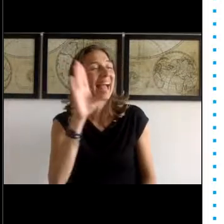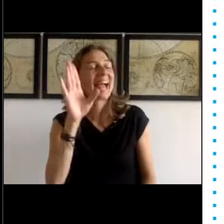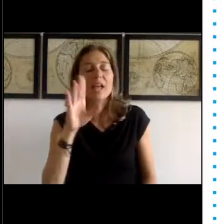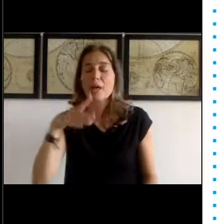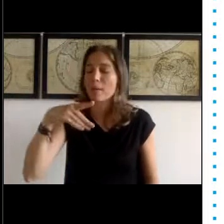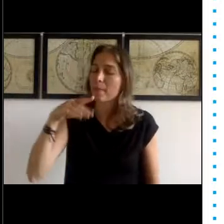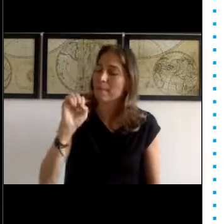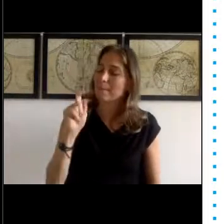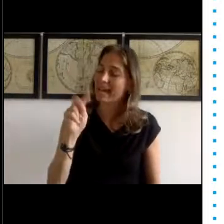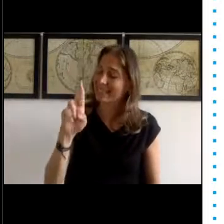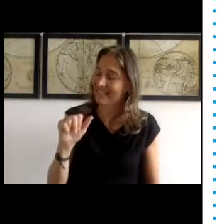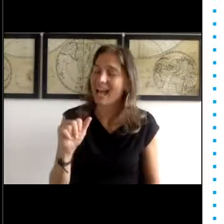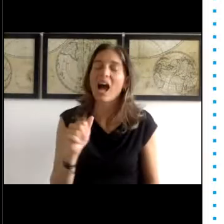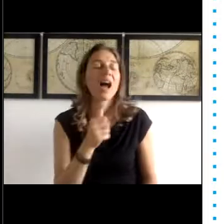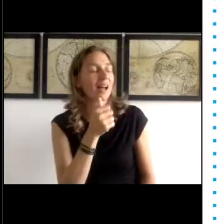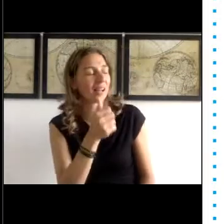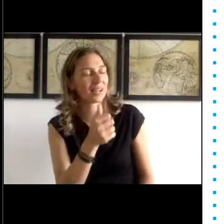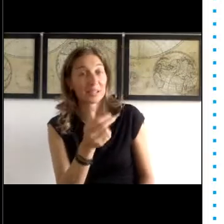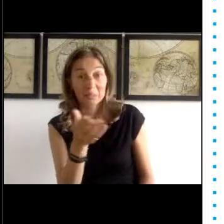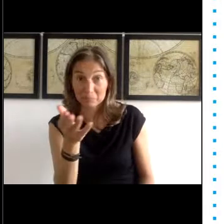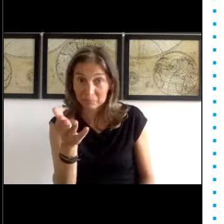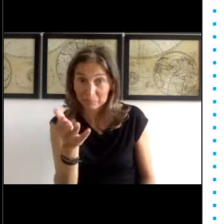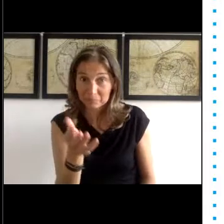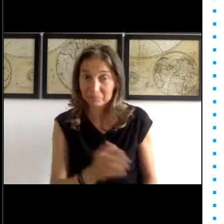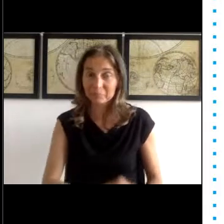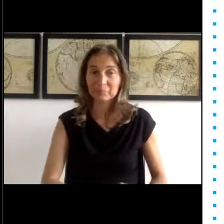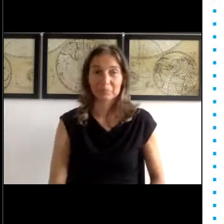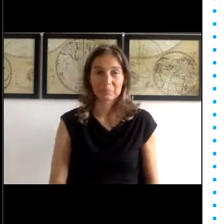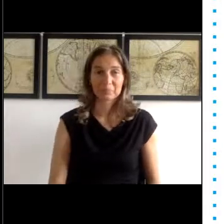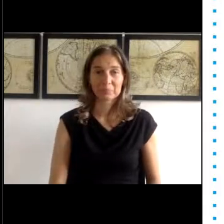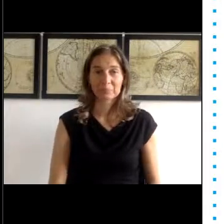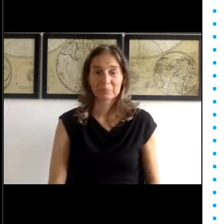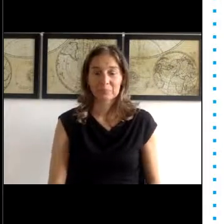when it comes to the difficulty of the forms that you were saying.